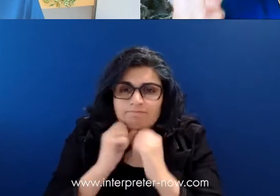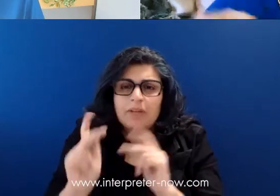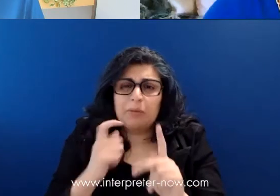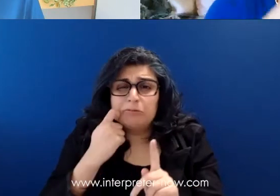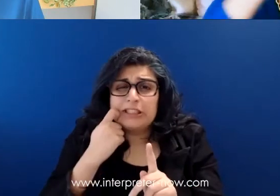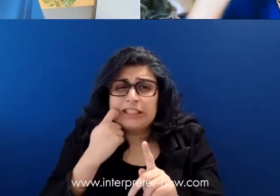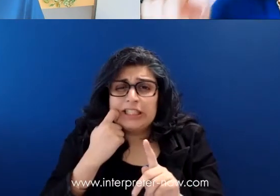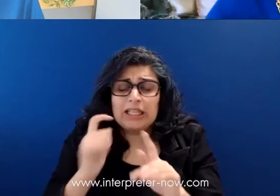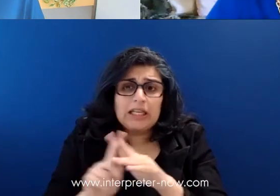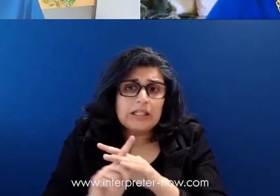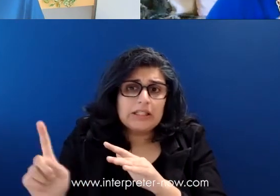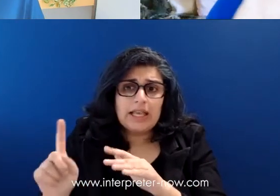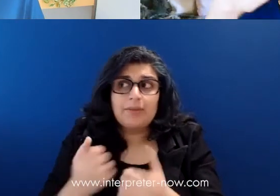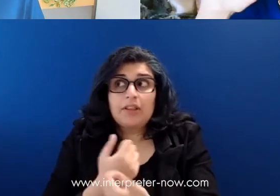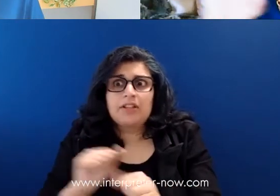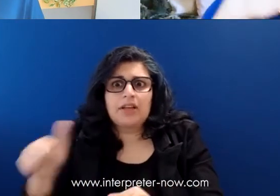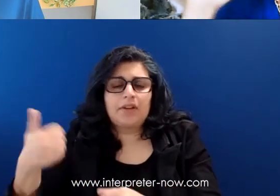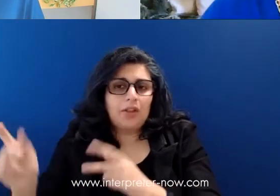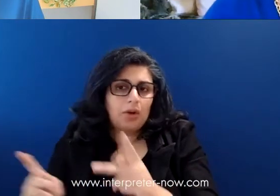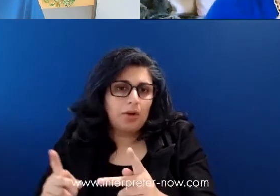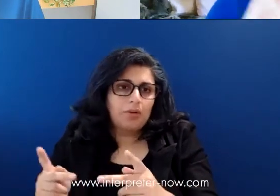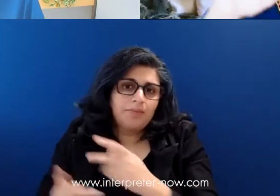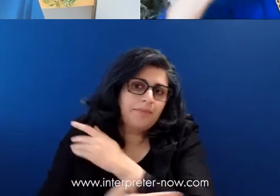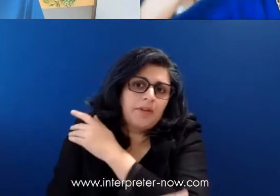and are safe in other places in neighboring countries, but going through that crisis.